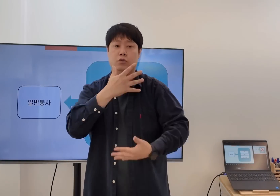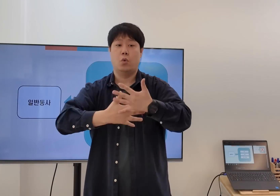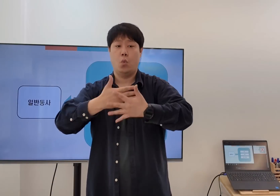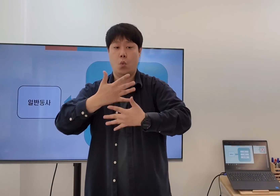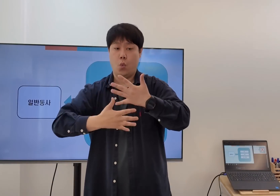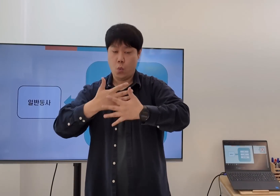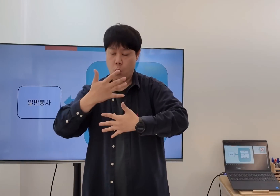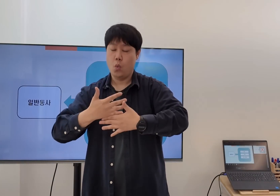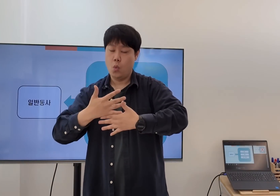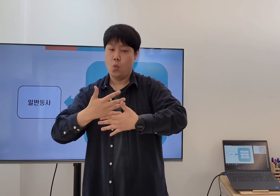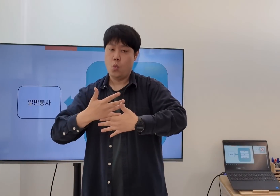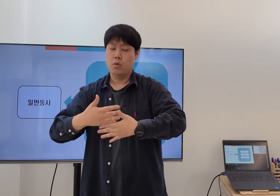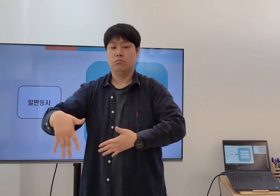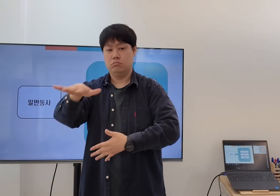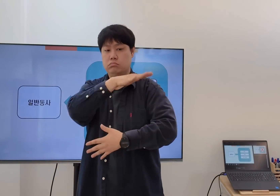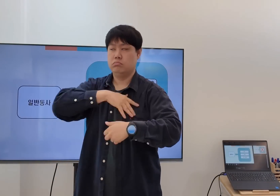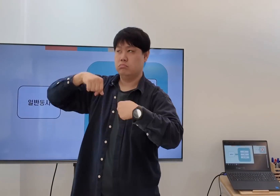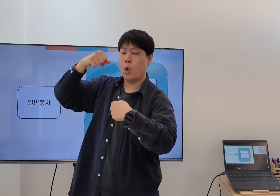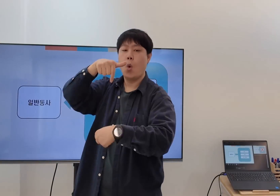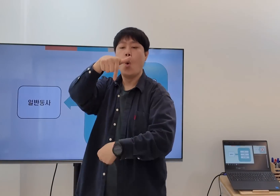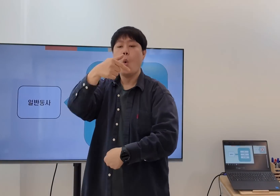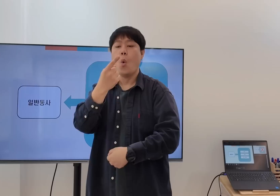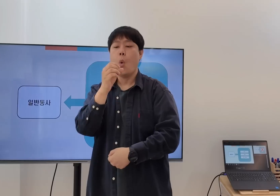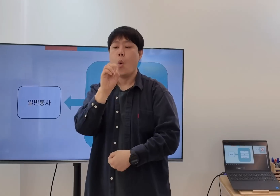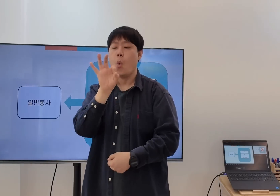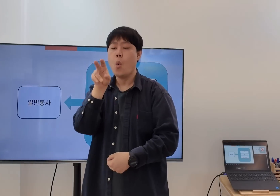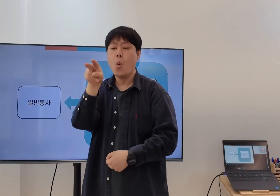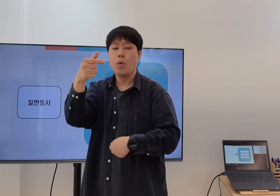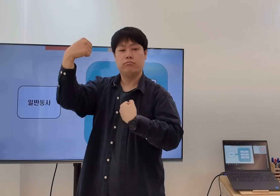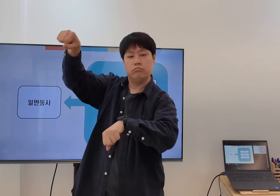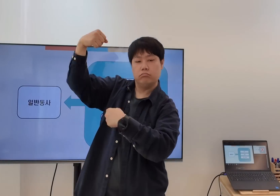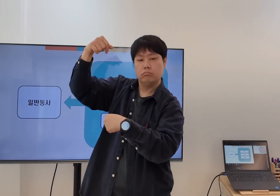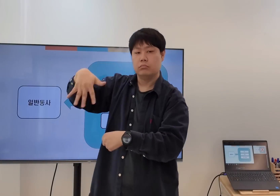When watching a movie or performance,